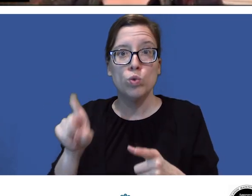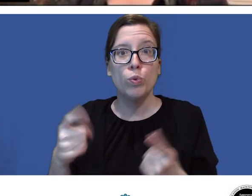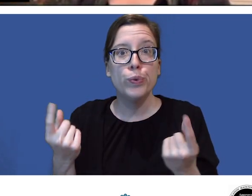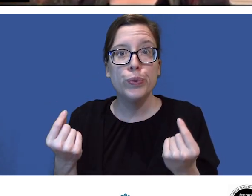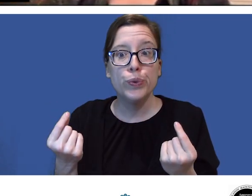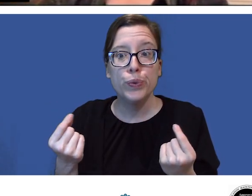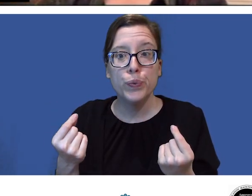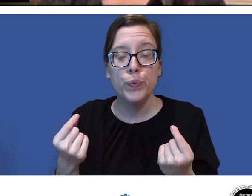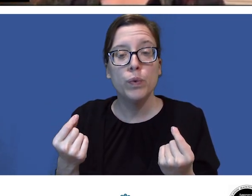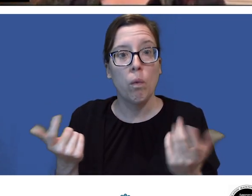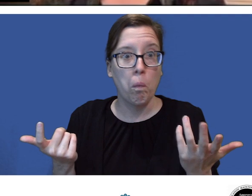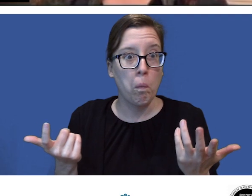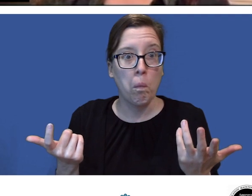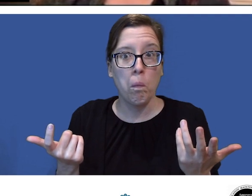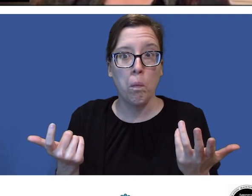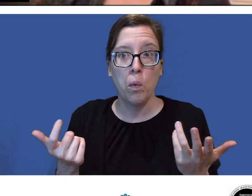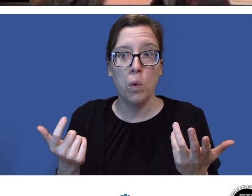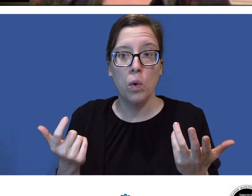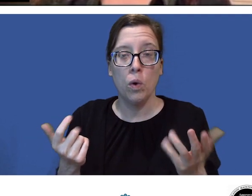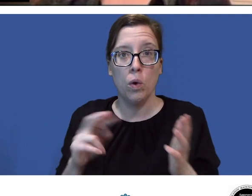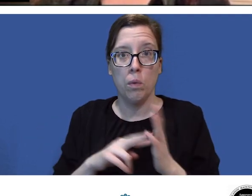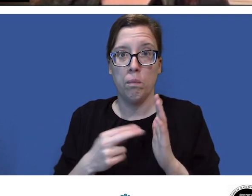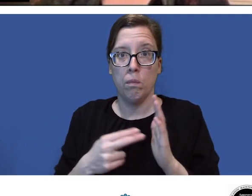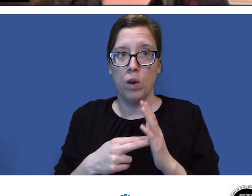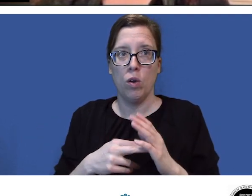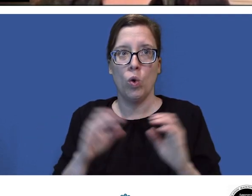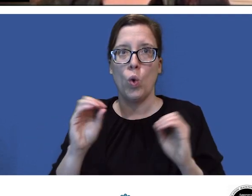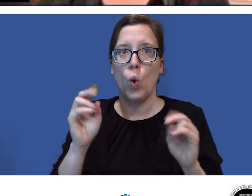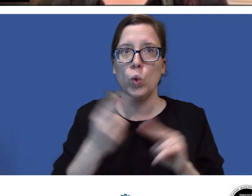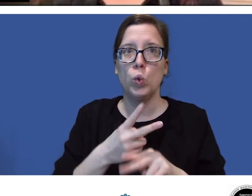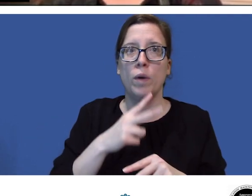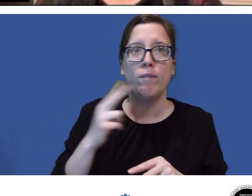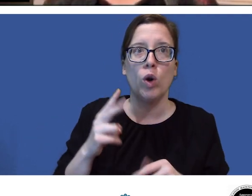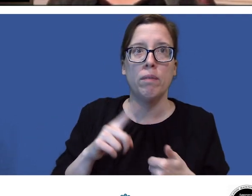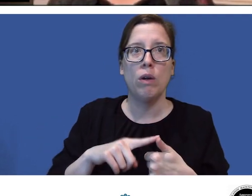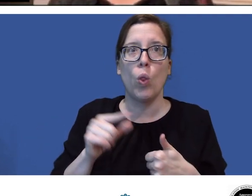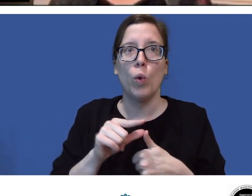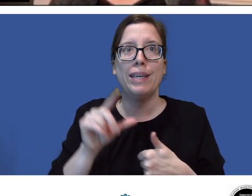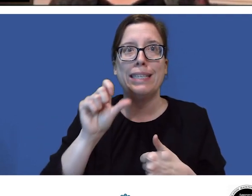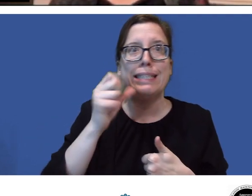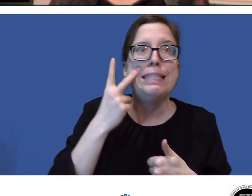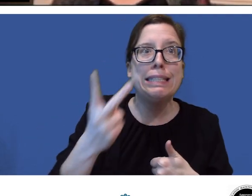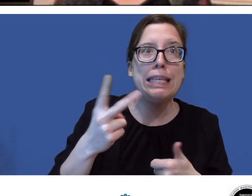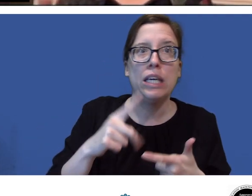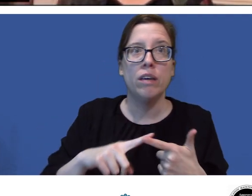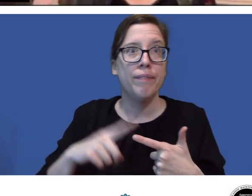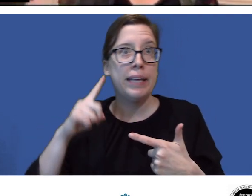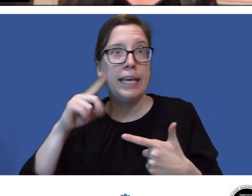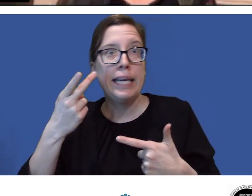deafblindness, what are you supposed to do? I mean, do you not use verbs like "see",